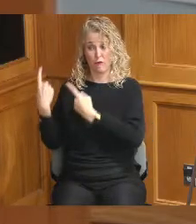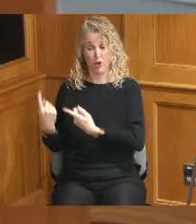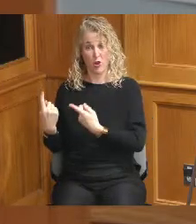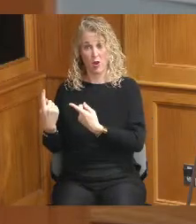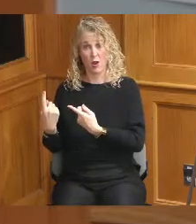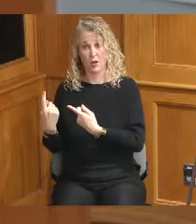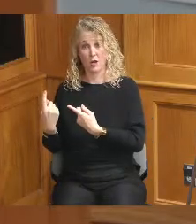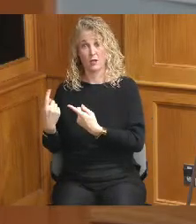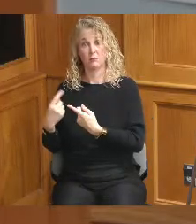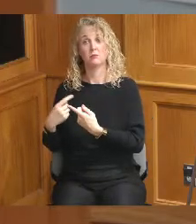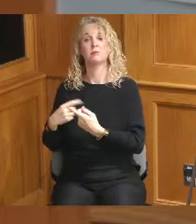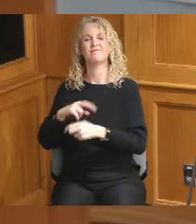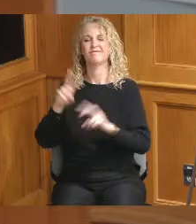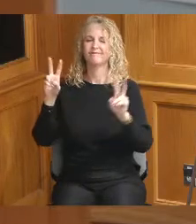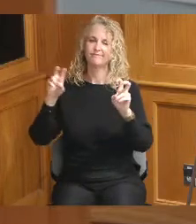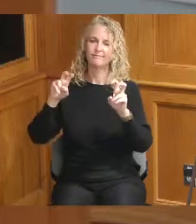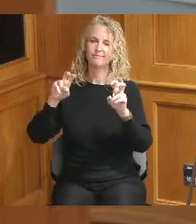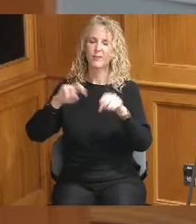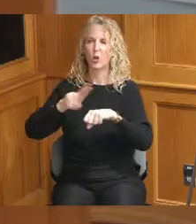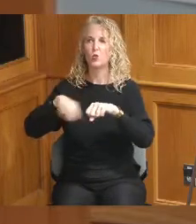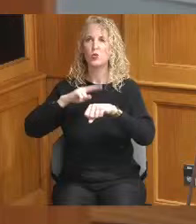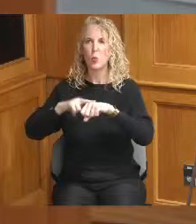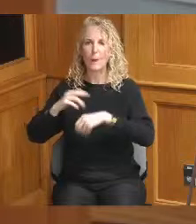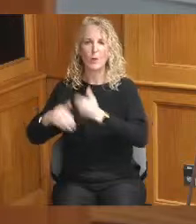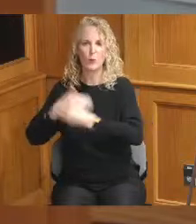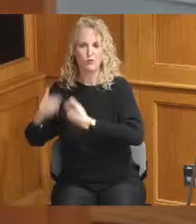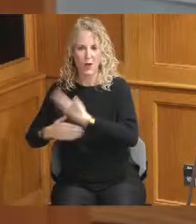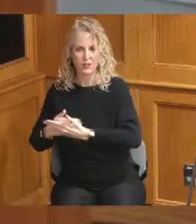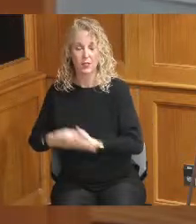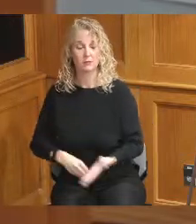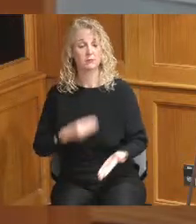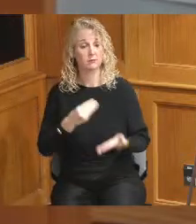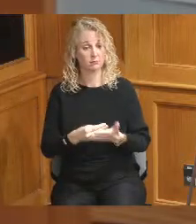a process where you can before you actually commit the public dollars you have a fuller